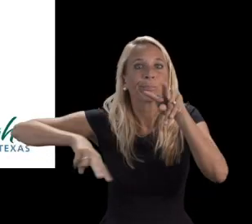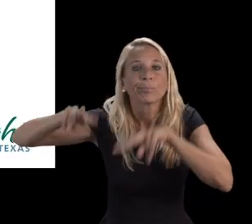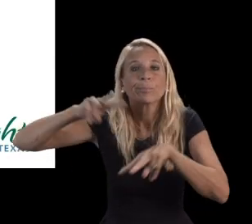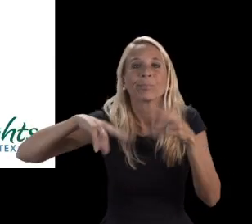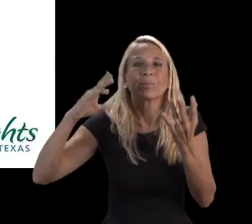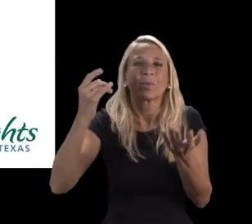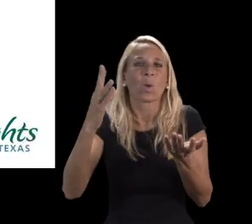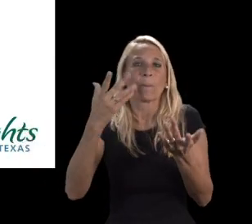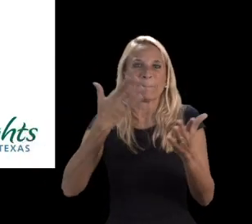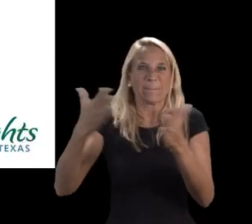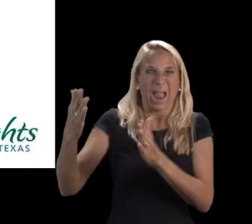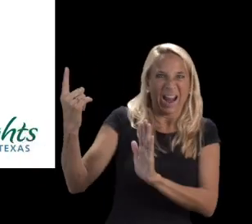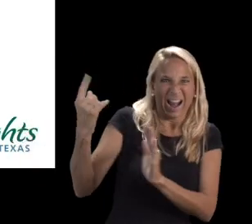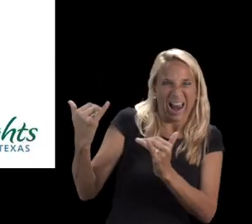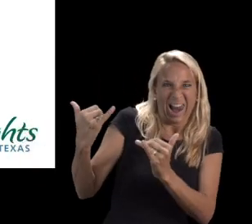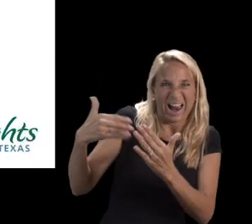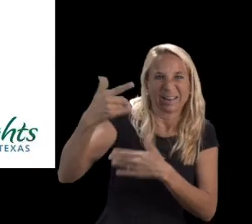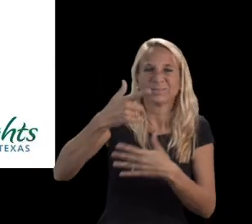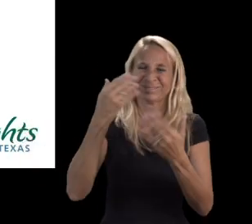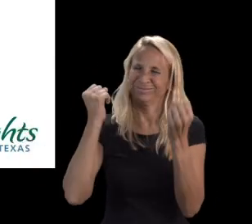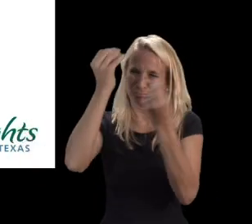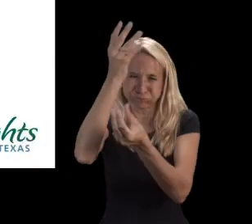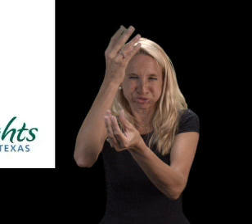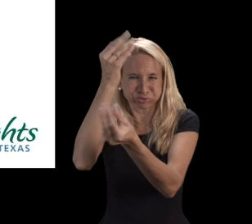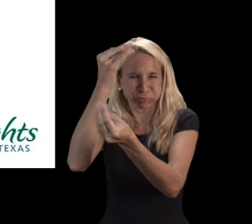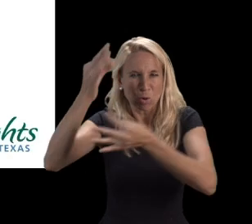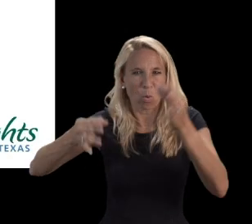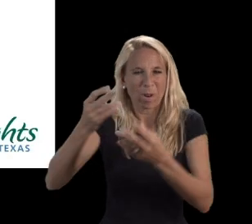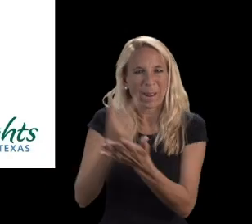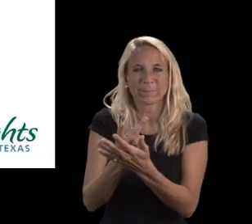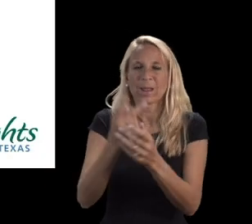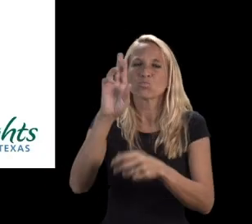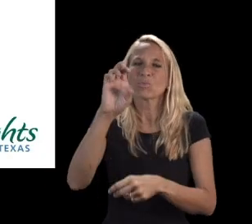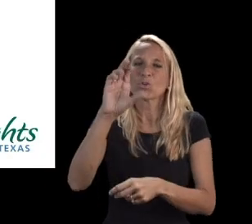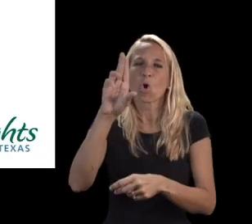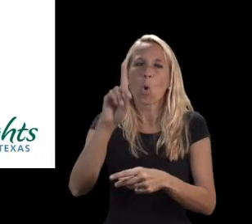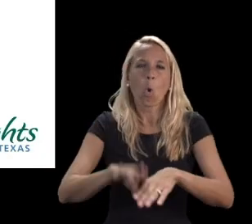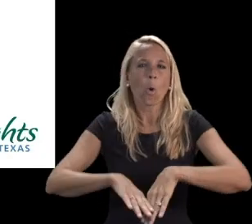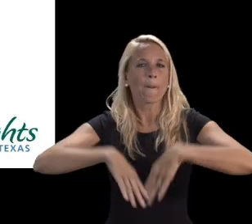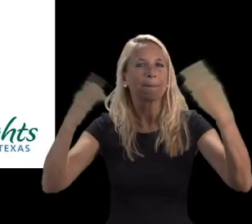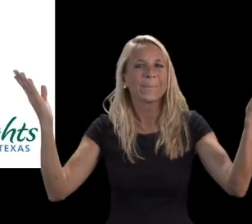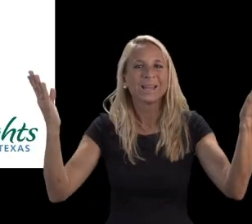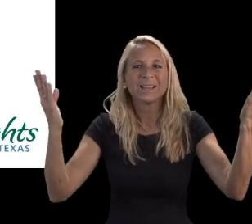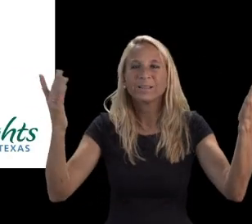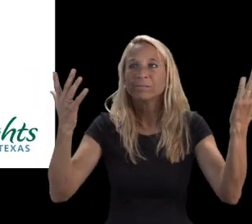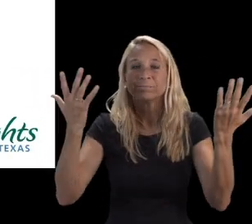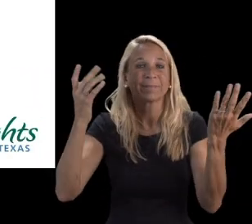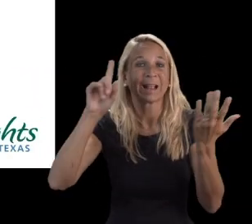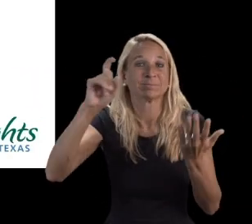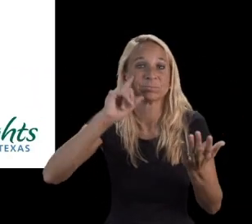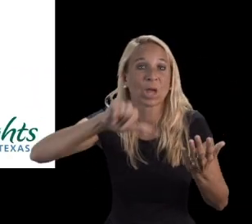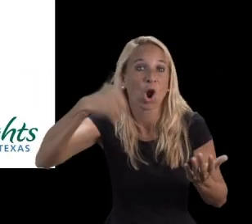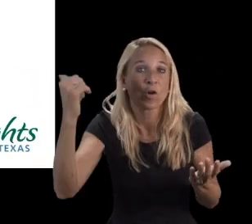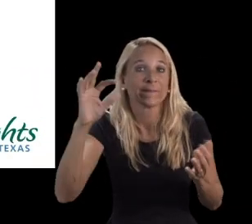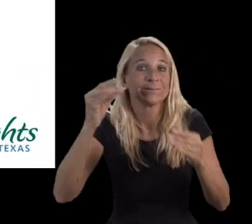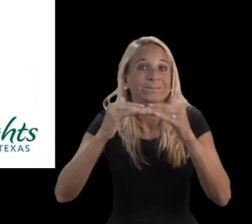let them know to keep the record open, and then you can come back to another fair hearing date just to talk about that new documentation.